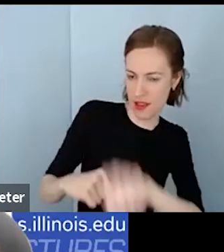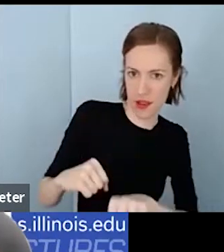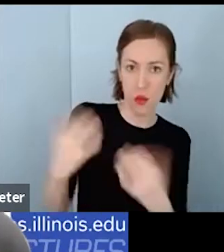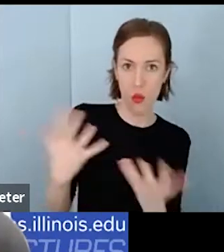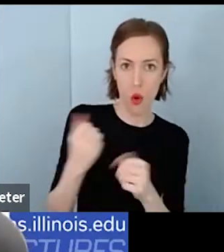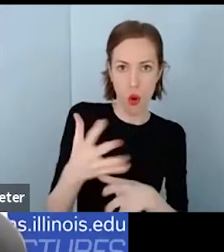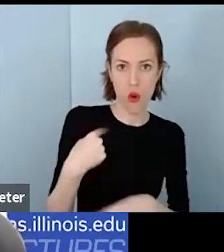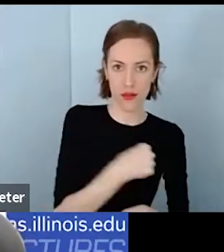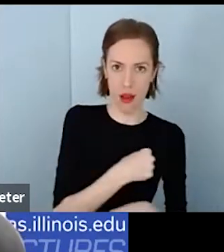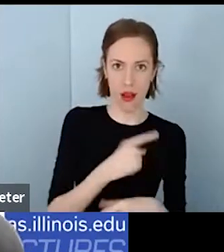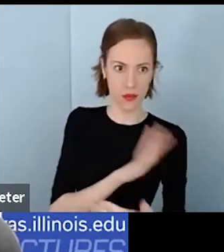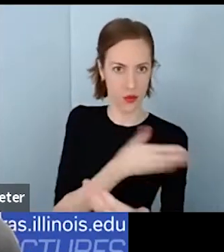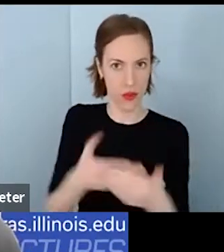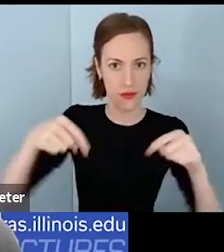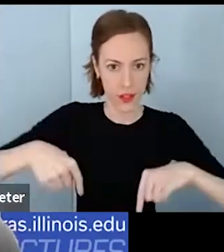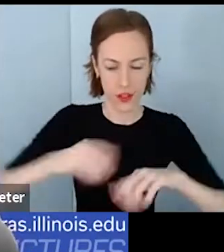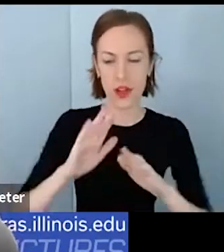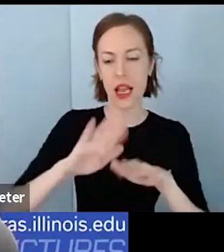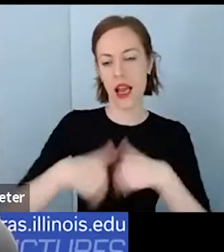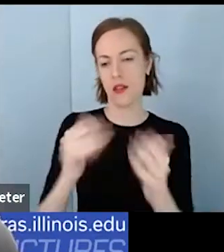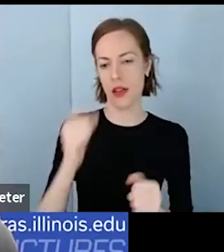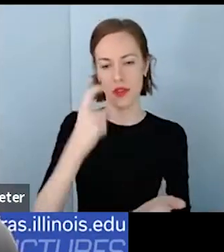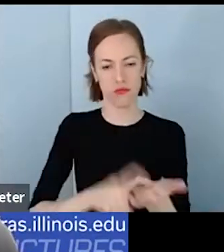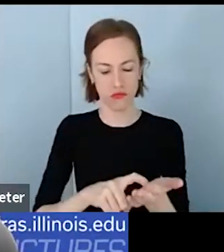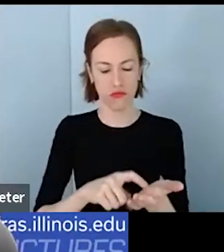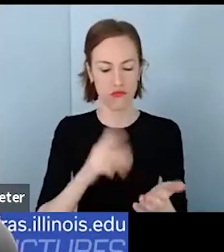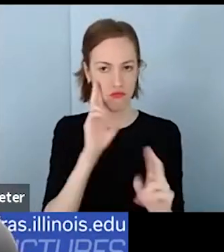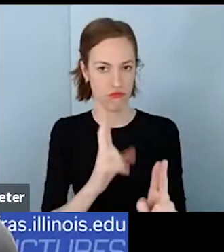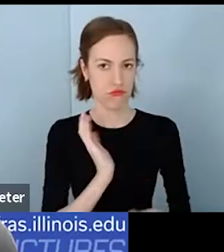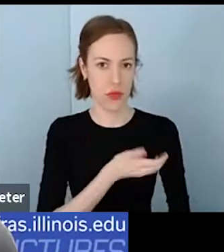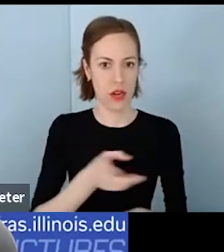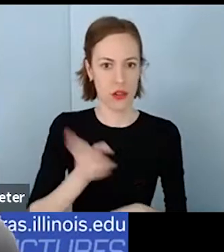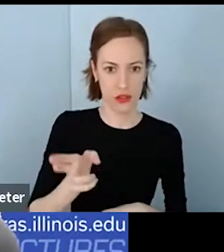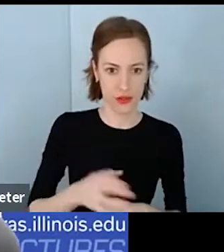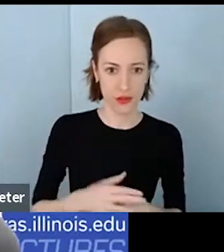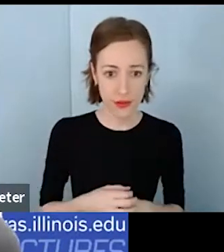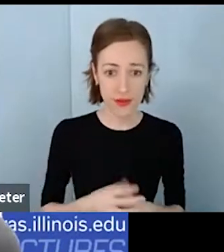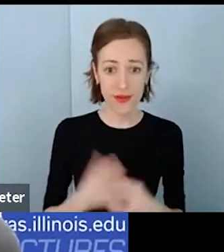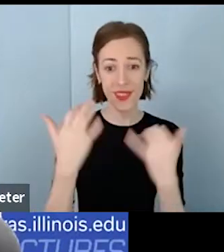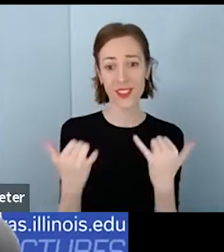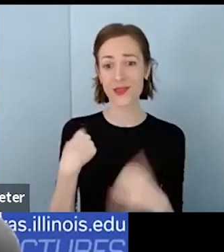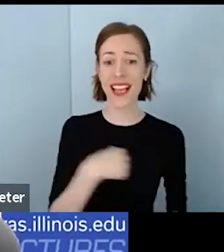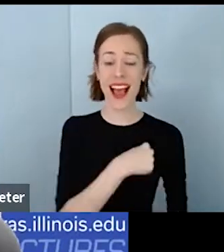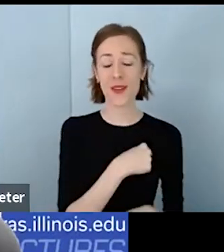now like to turn it over to our esteemed presenter, we are extremely honored to have Dr Nathan Matias with us here today.